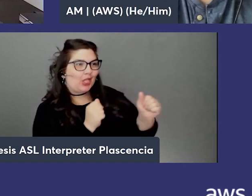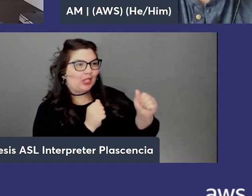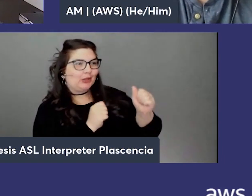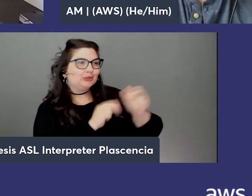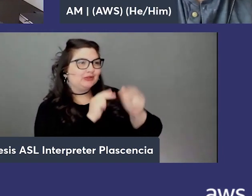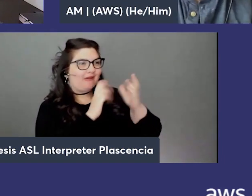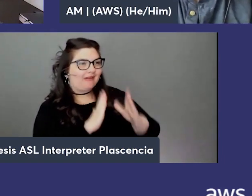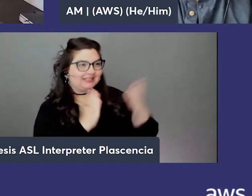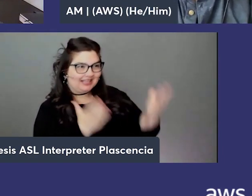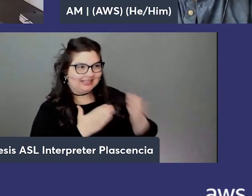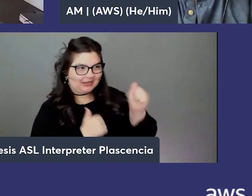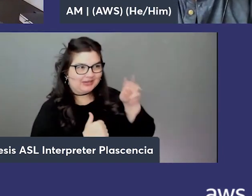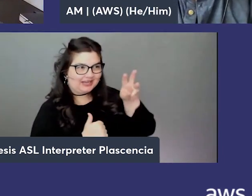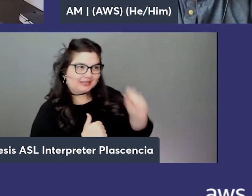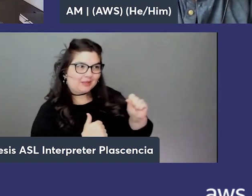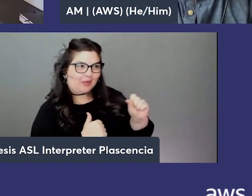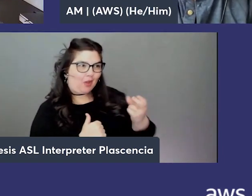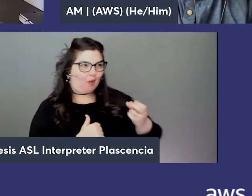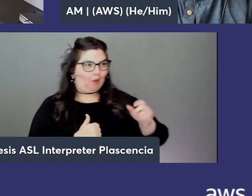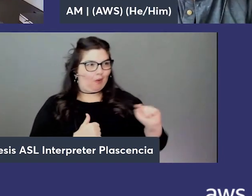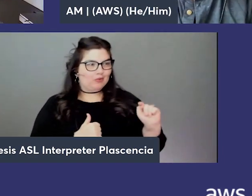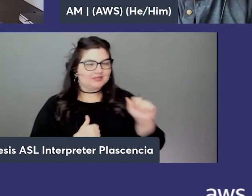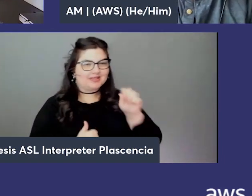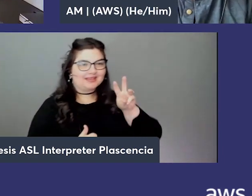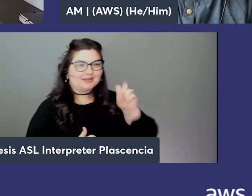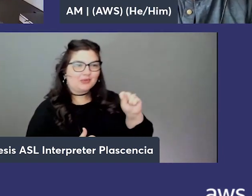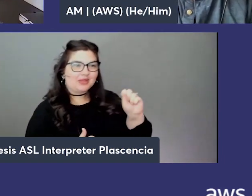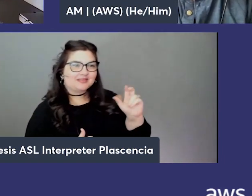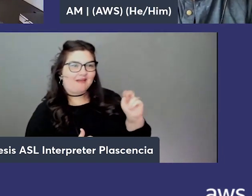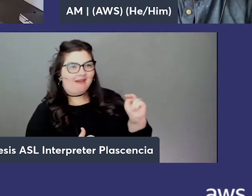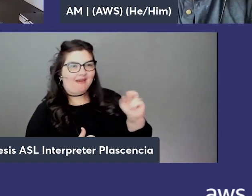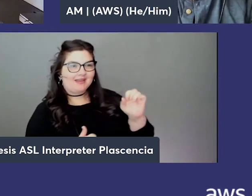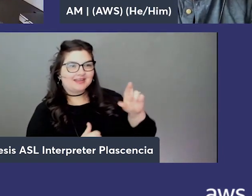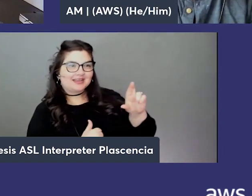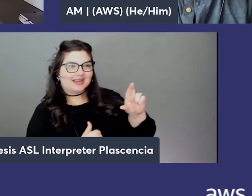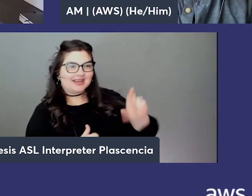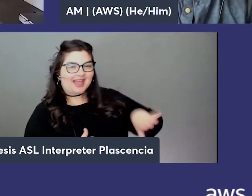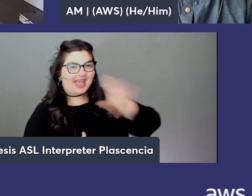and host of "AWS On Air" as well, with my good friend, Chad.